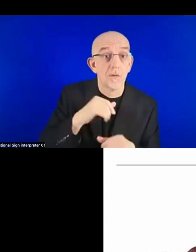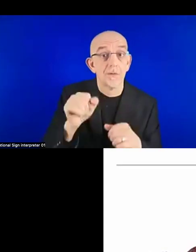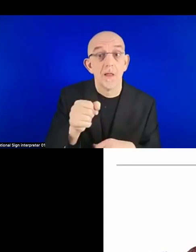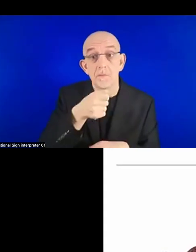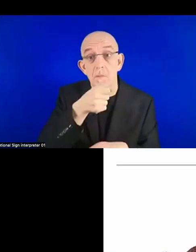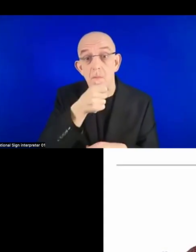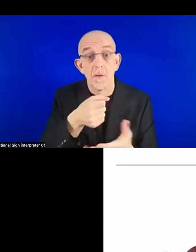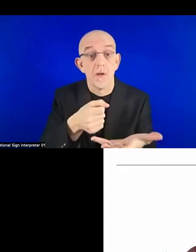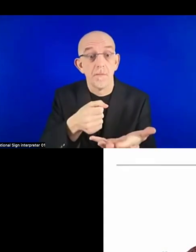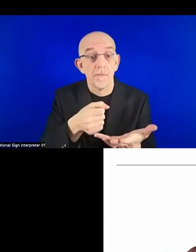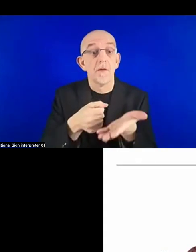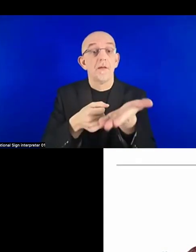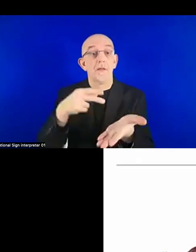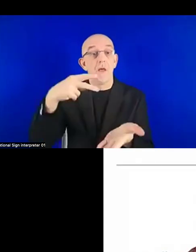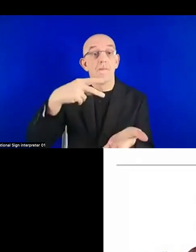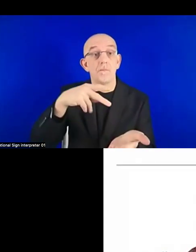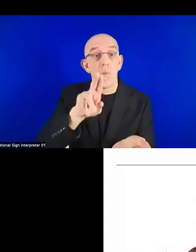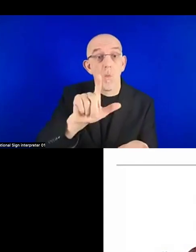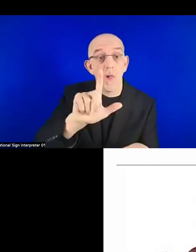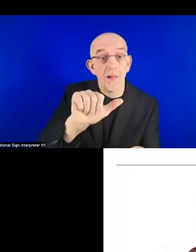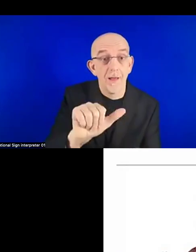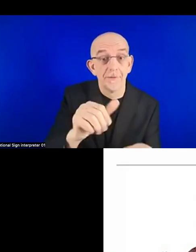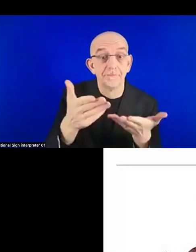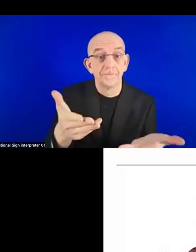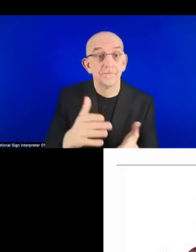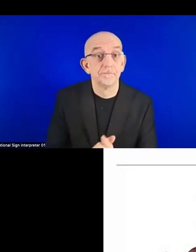you need to. : I think you mentioned everything, thank you Eilionóir.